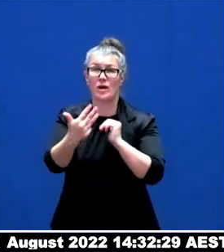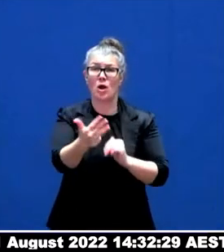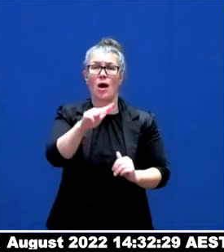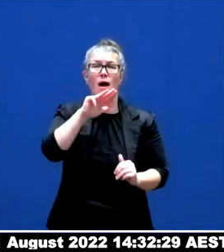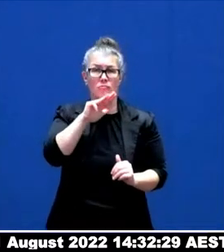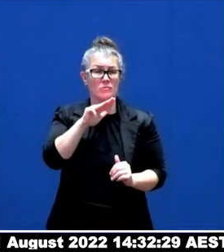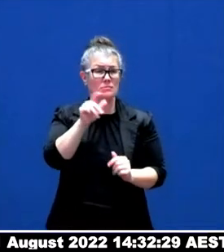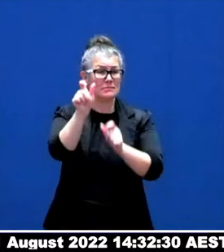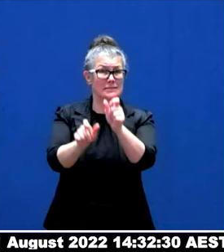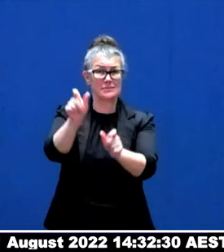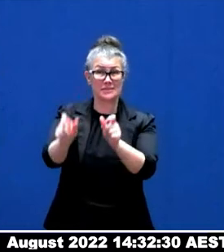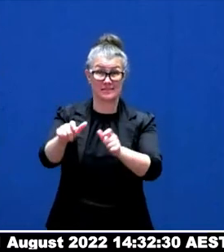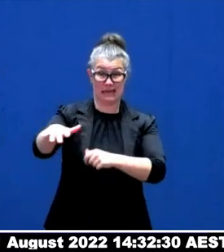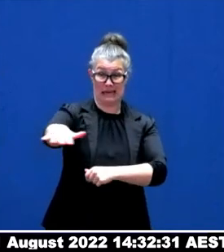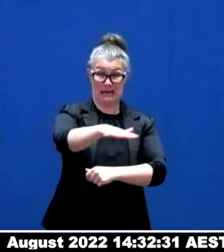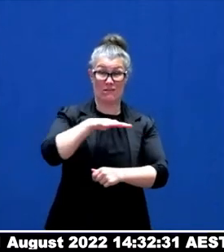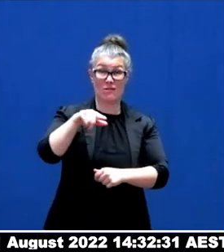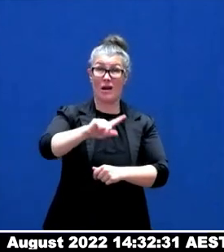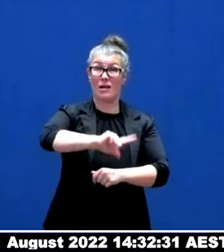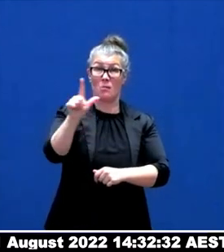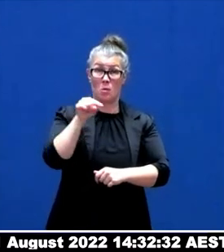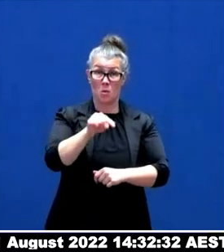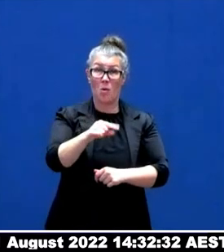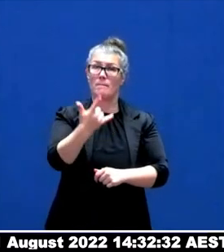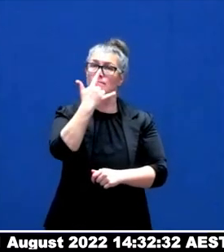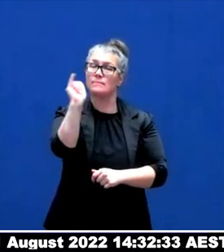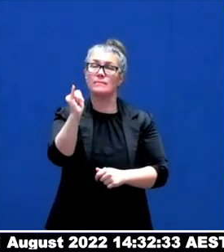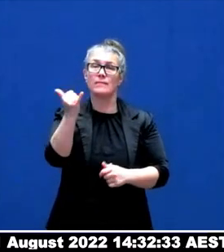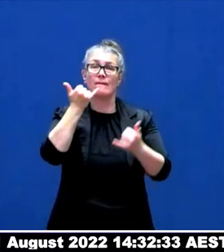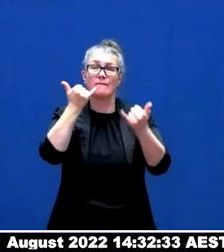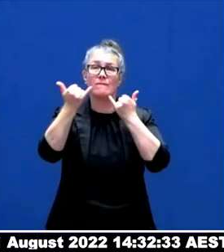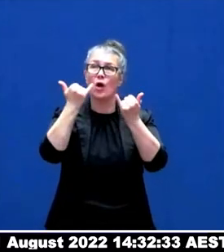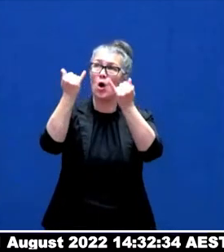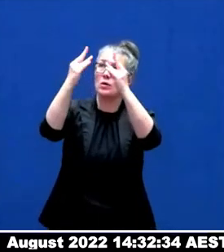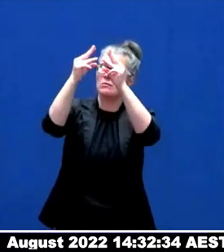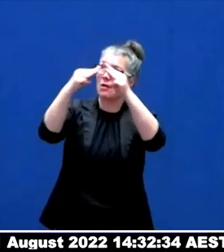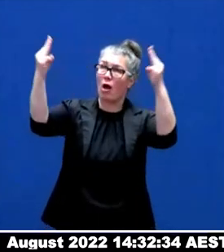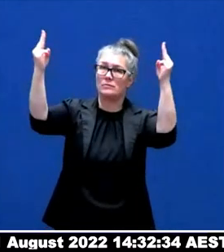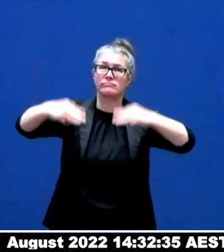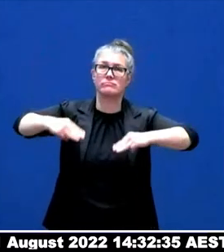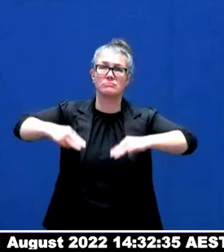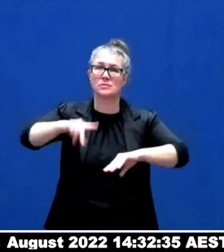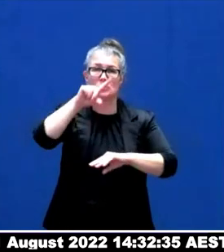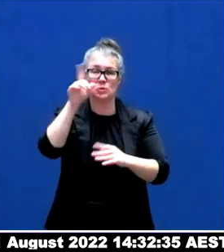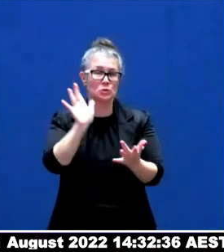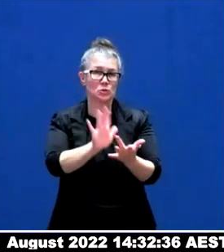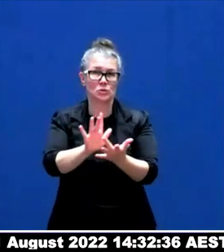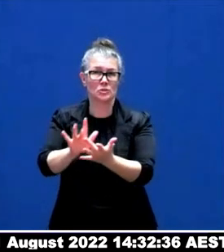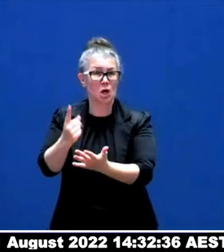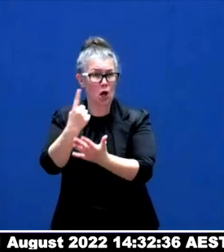area and, unfortunately, the telecommunications were down and we were only able to contact, I think, 135.